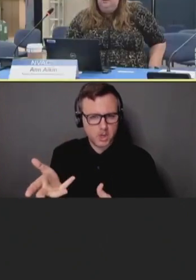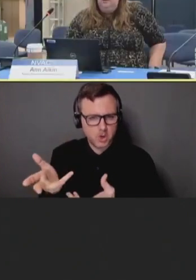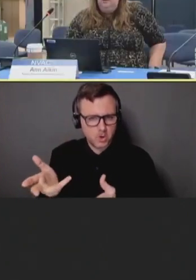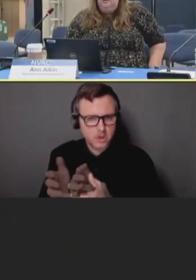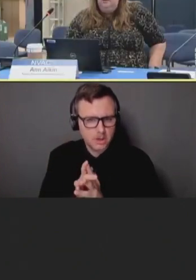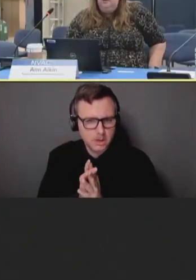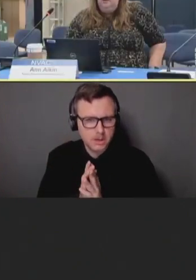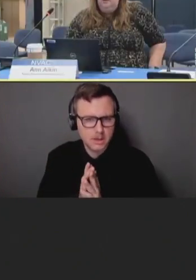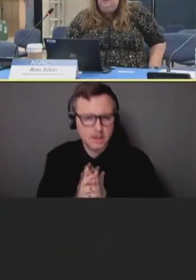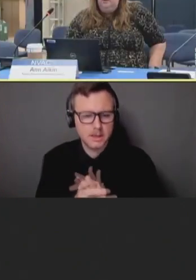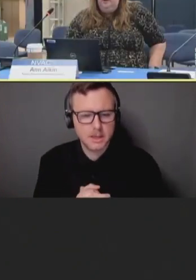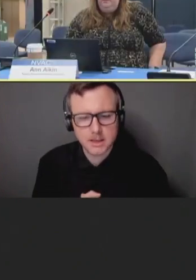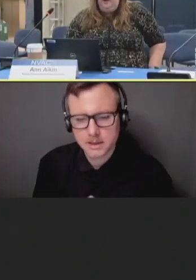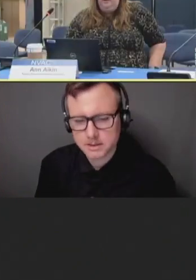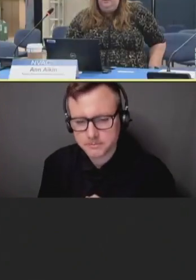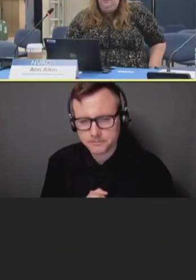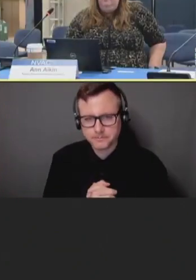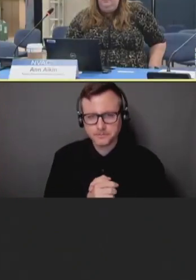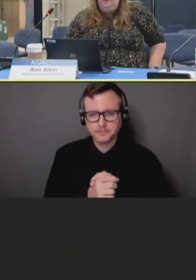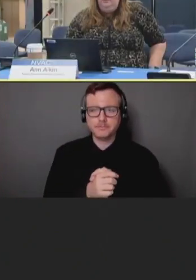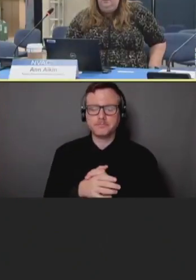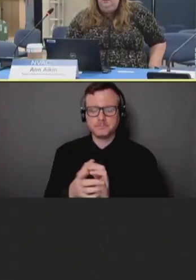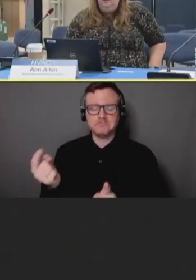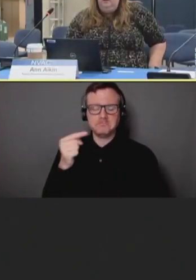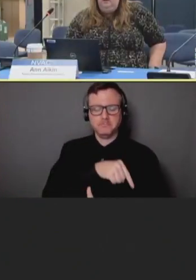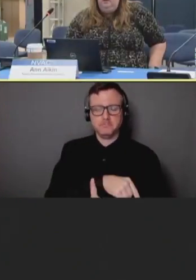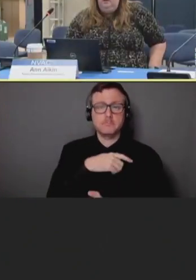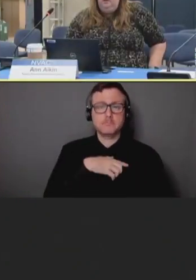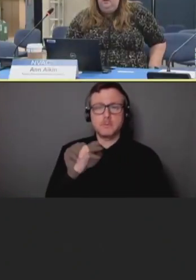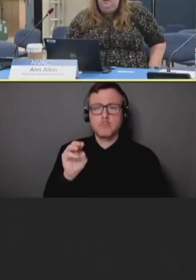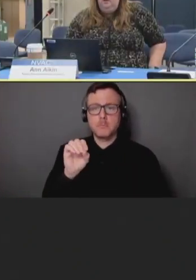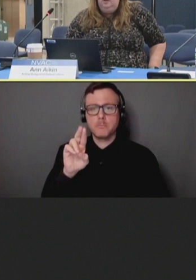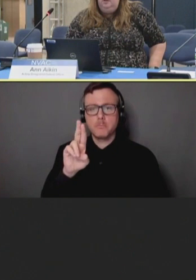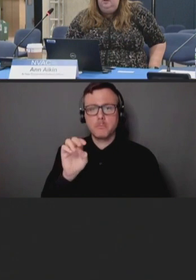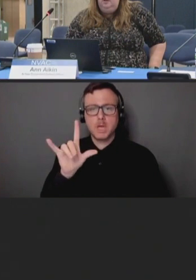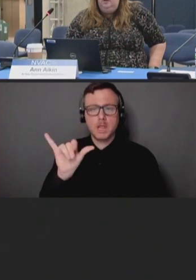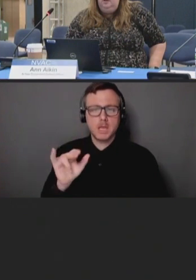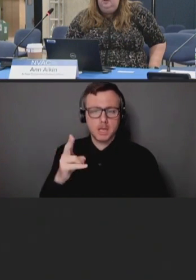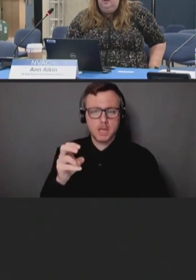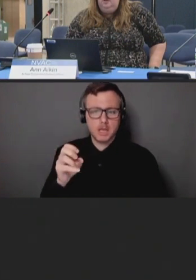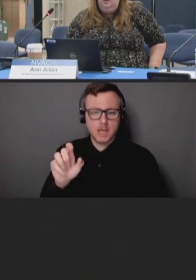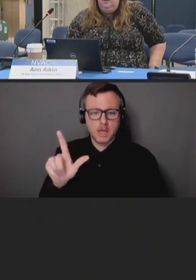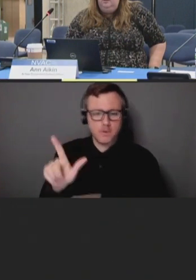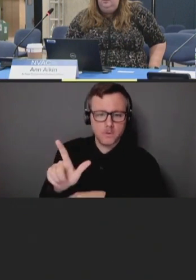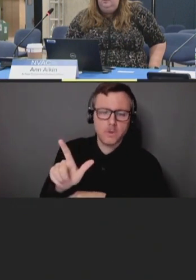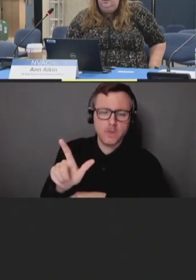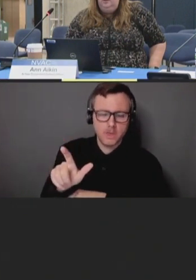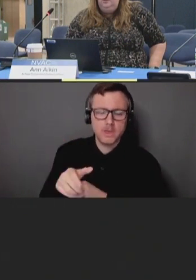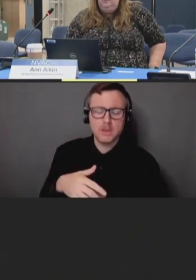Okay, Dan Hoft, are you on? Come back. Molly Howell.